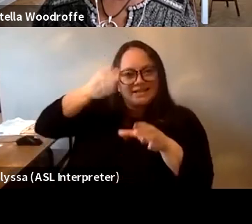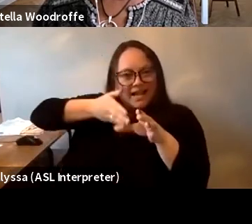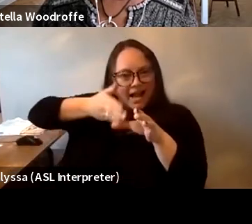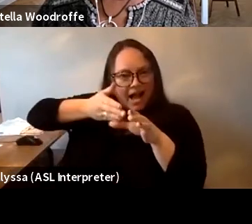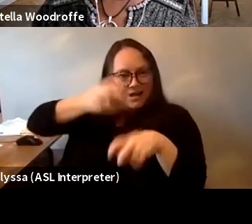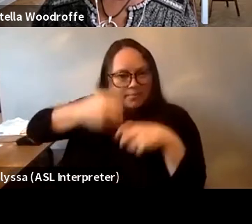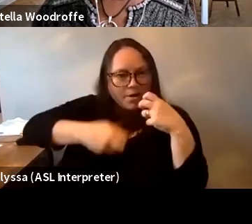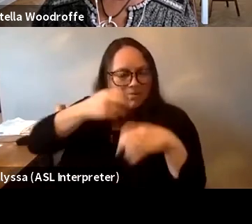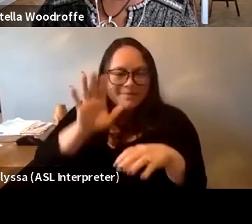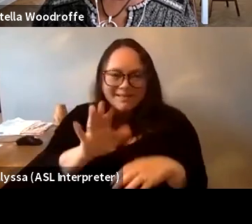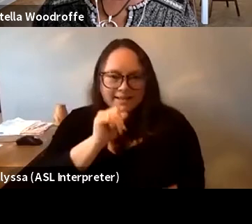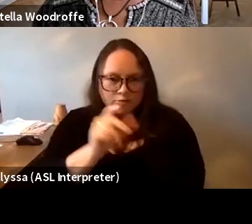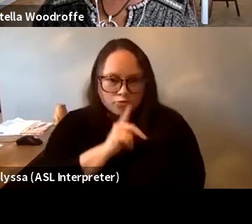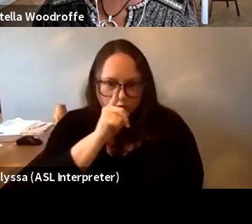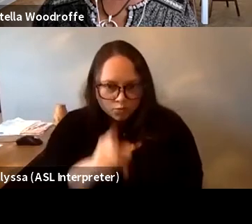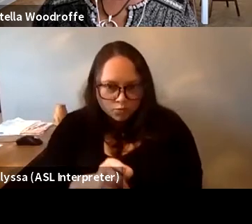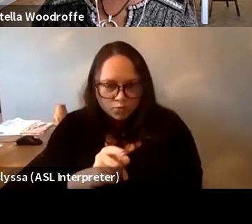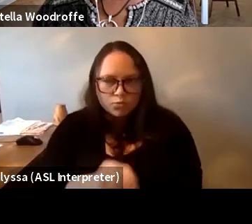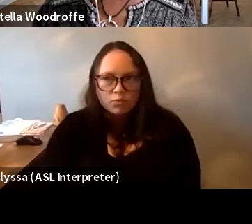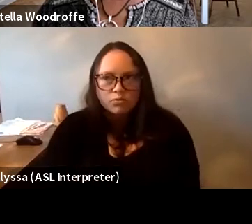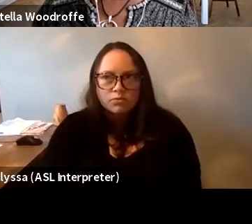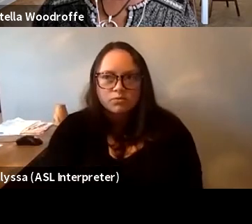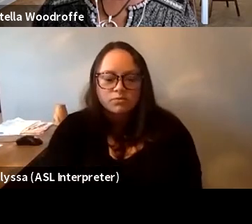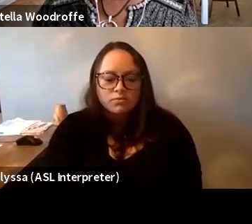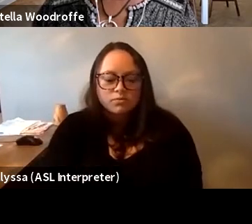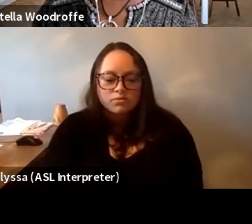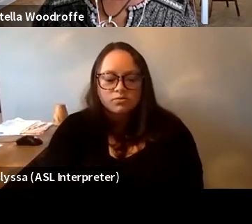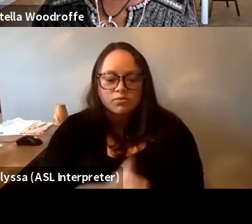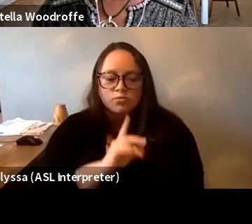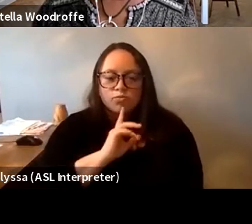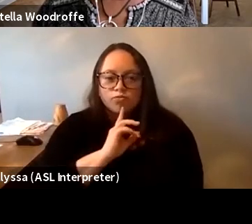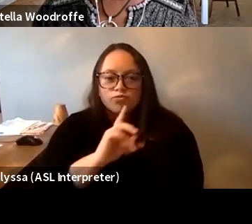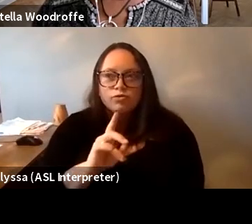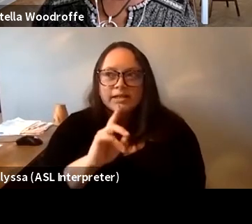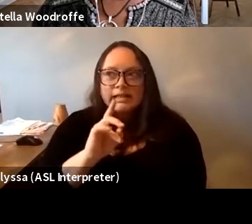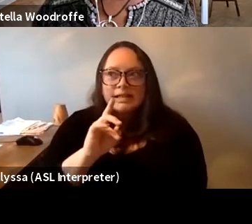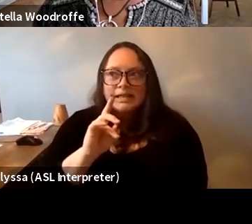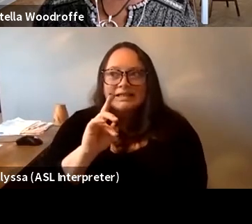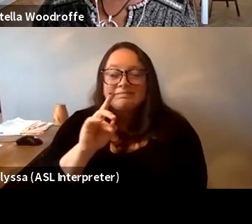and it kind of like, you know, offends the parent, and it can